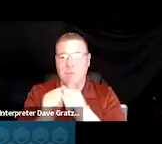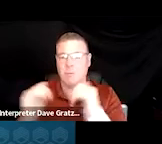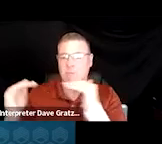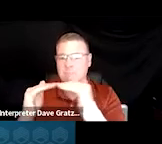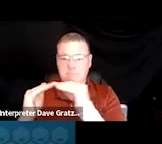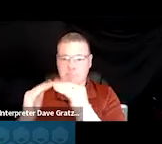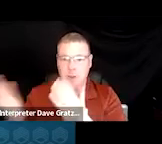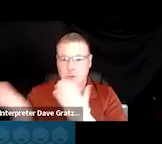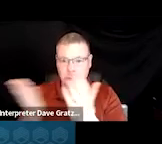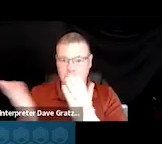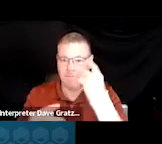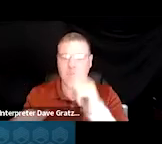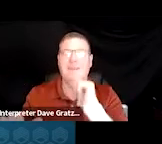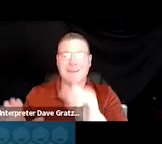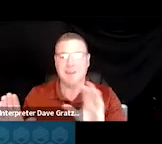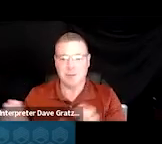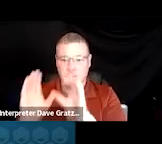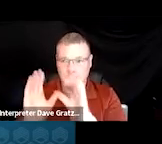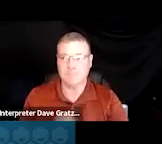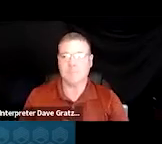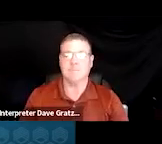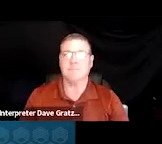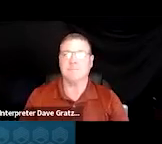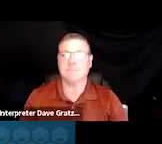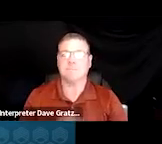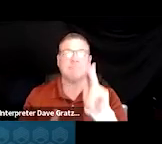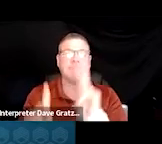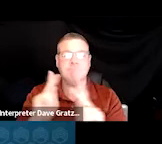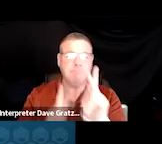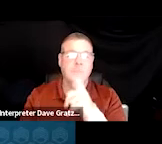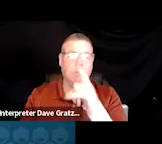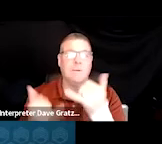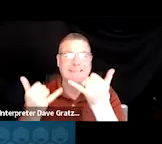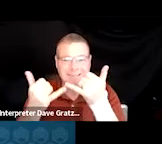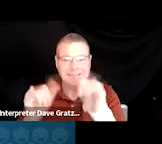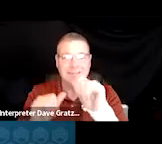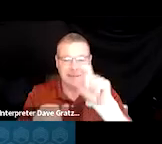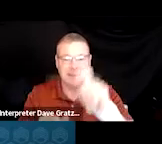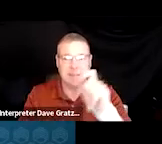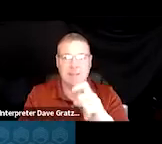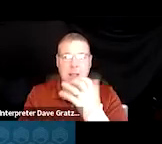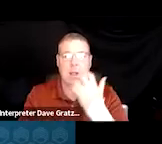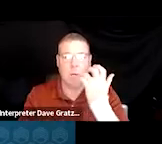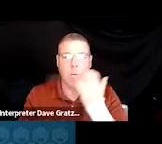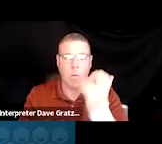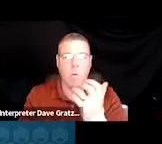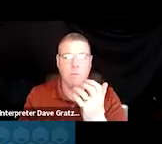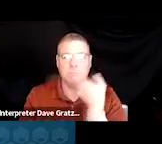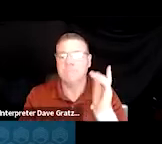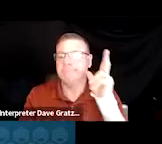for non-crisis needs, but people who still need that warm, empathetic listening support.